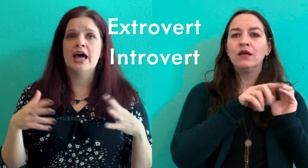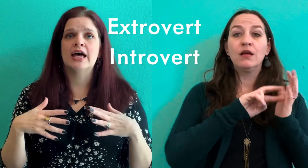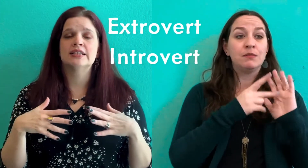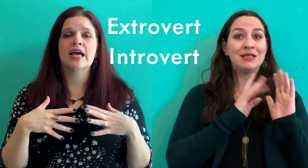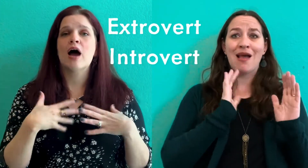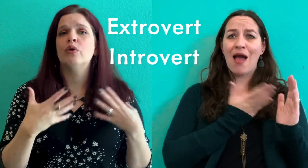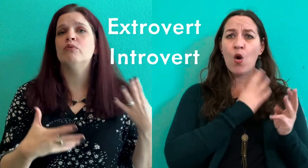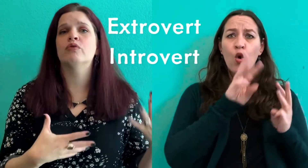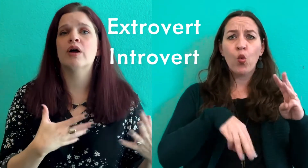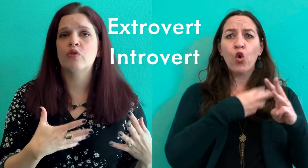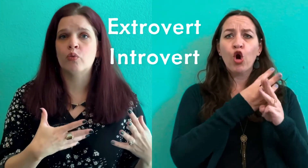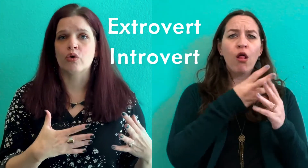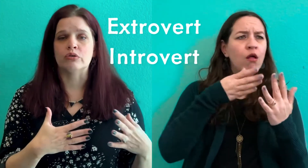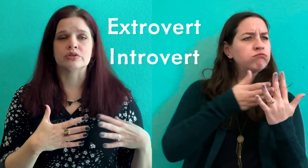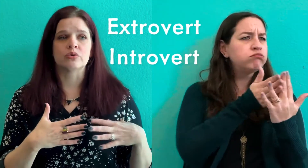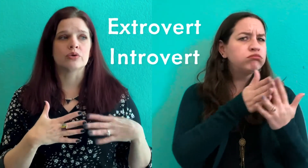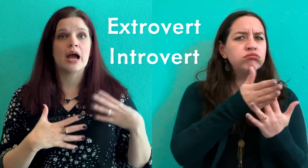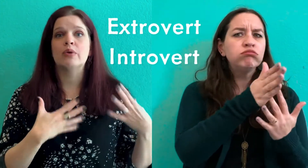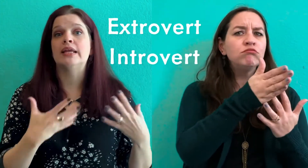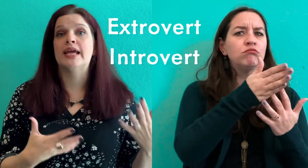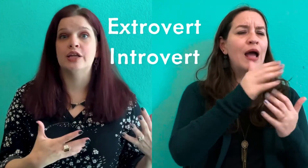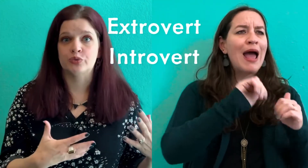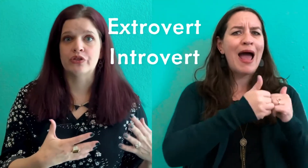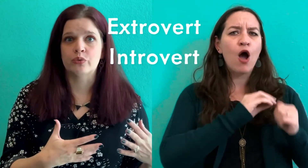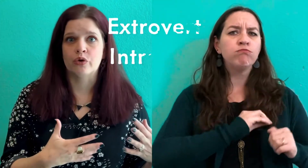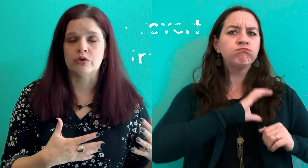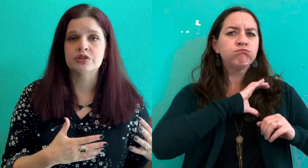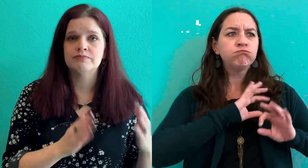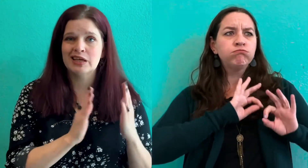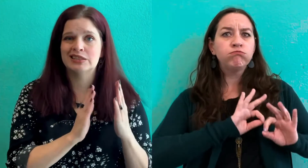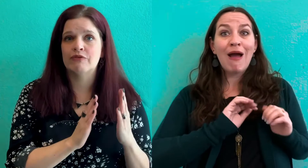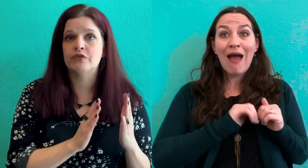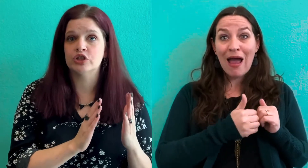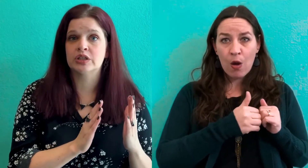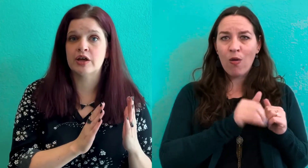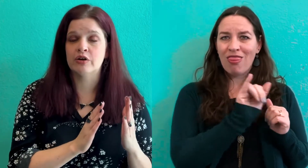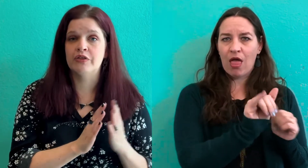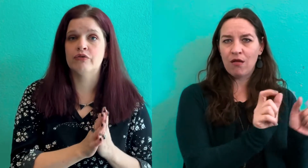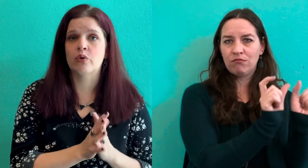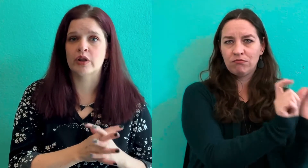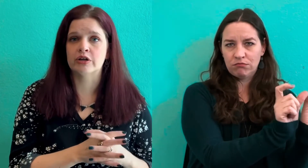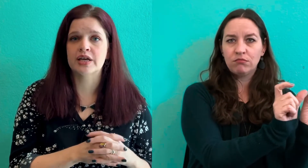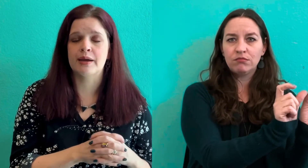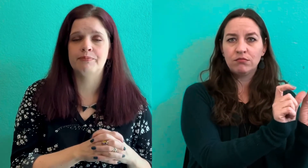as how we move around the world or how we engage with the world. That's that first letter in the four-letter type.